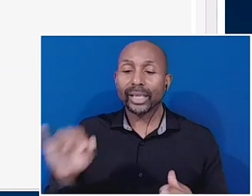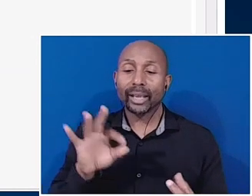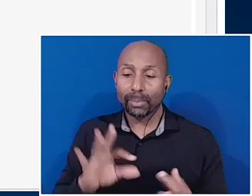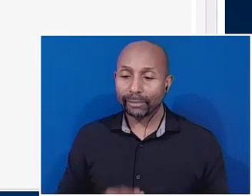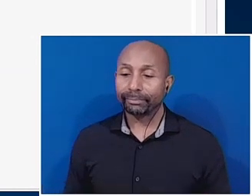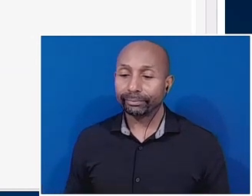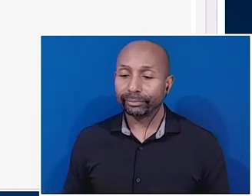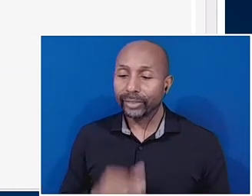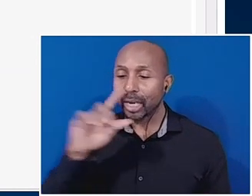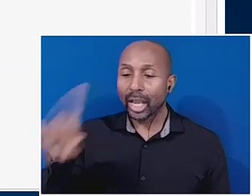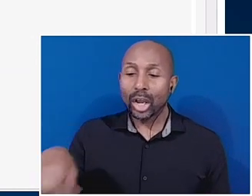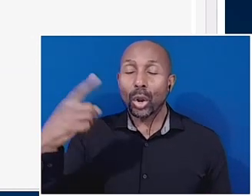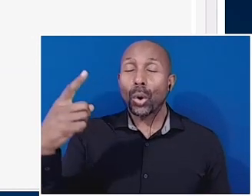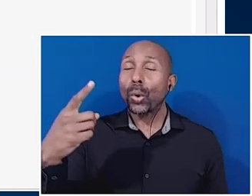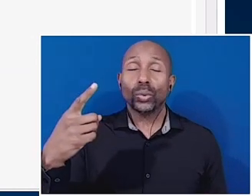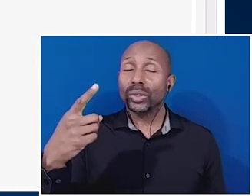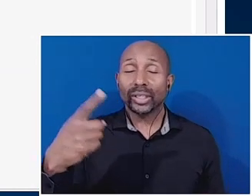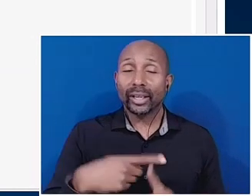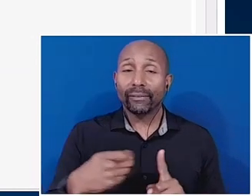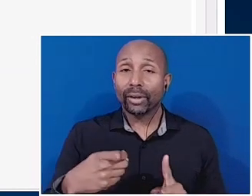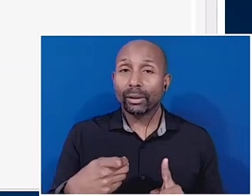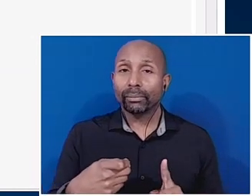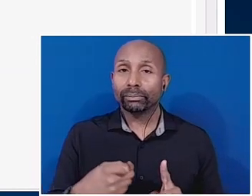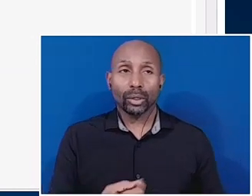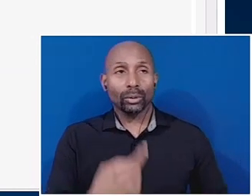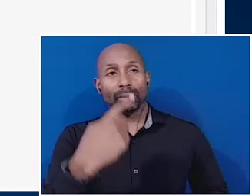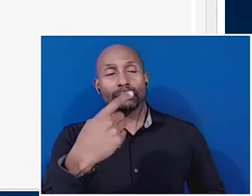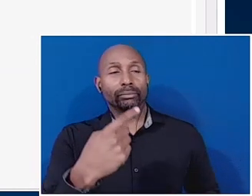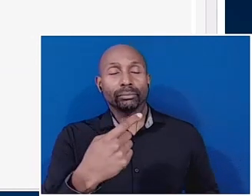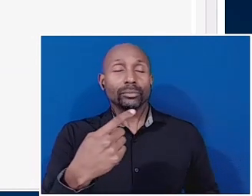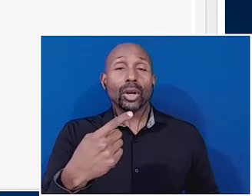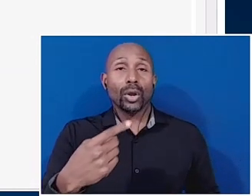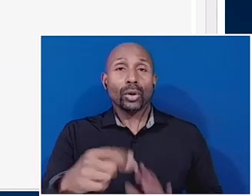change having been mandated because of state legislation.